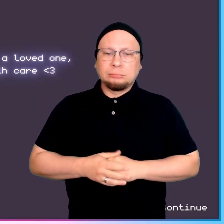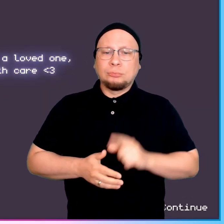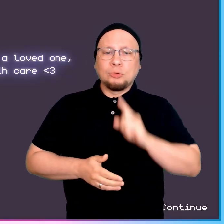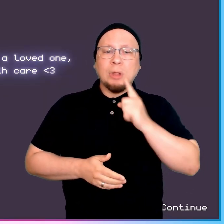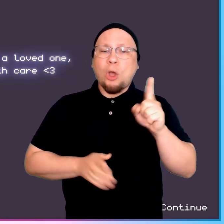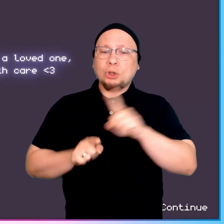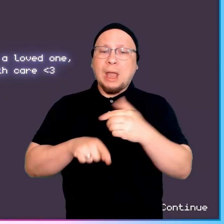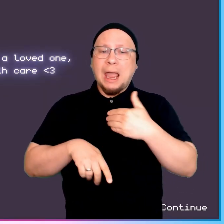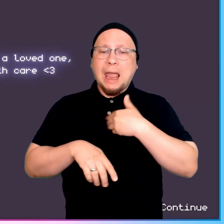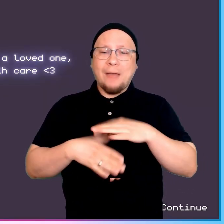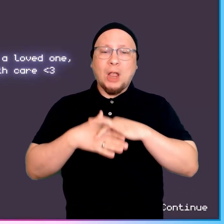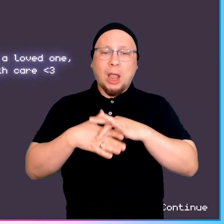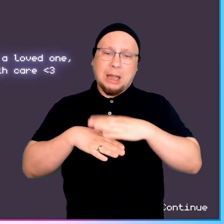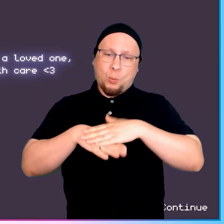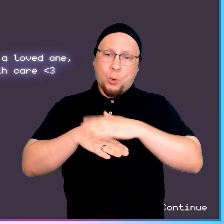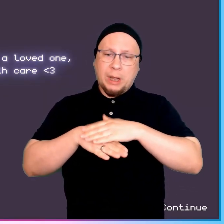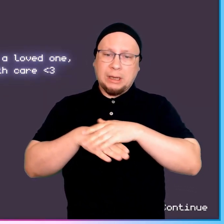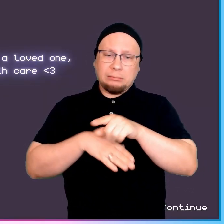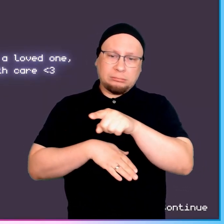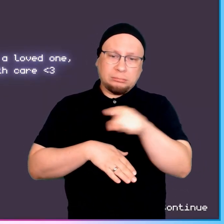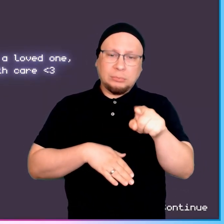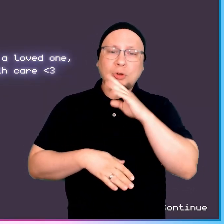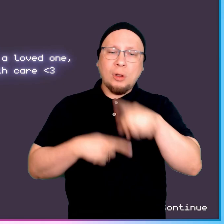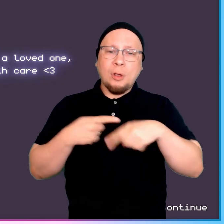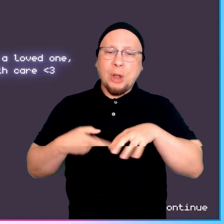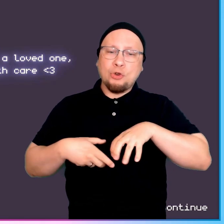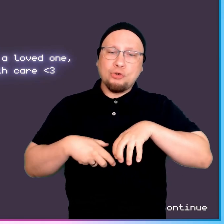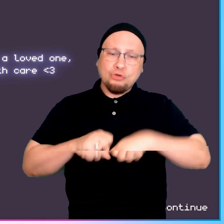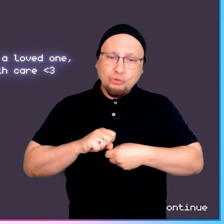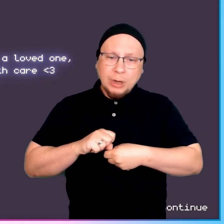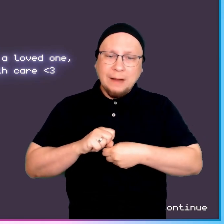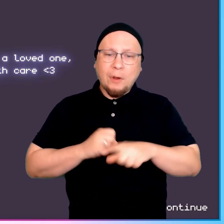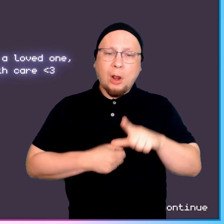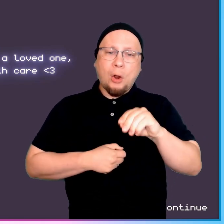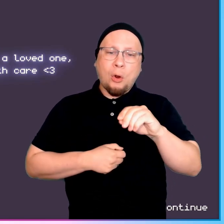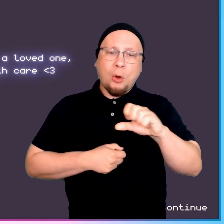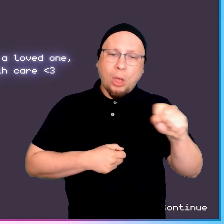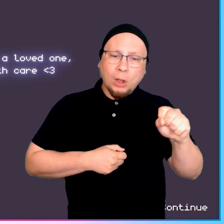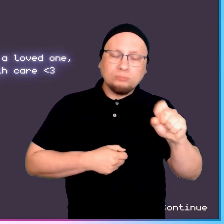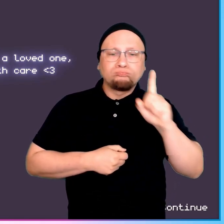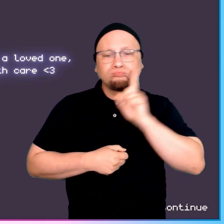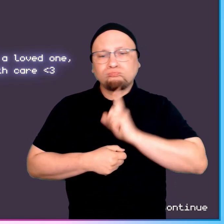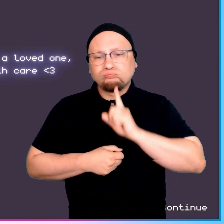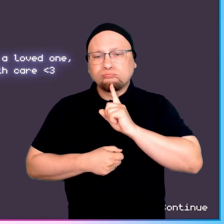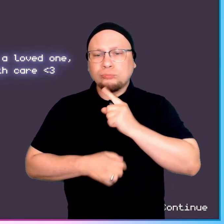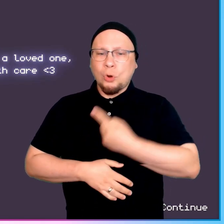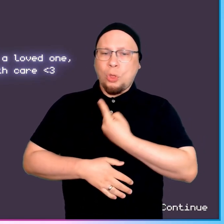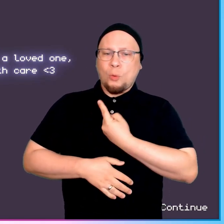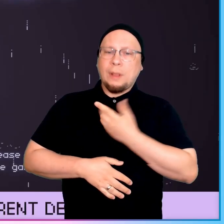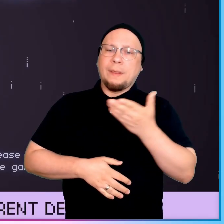as it addresses and explores themes of grief, loss, loneliness, and isolation.